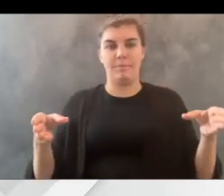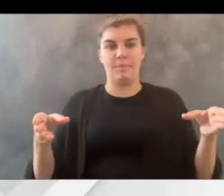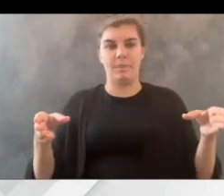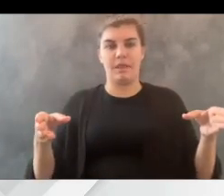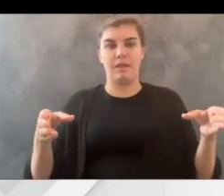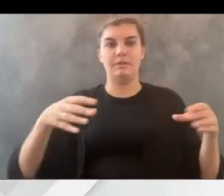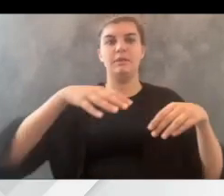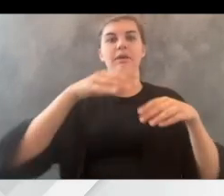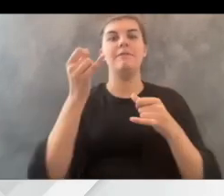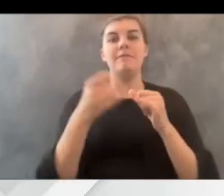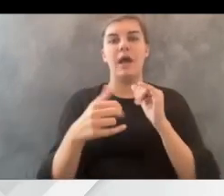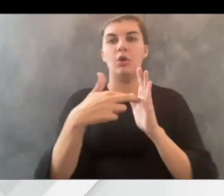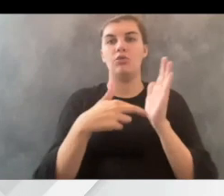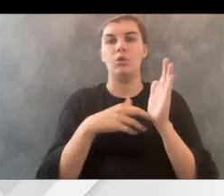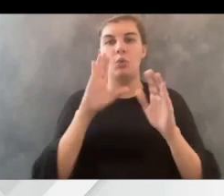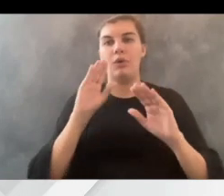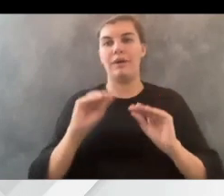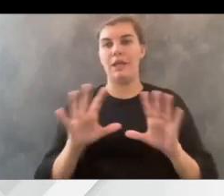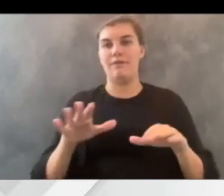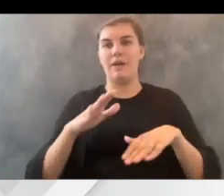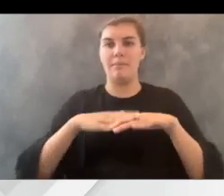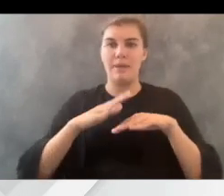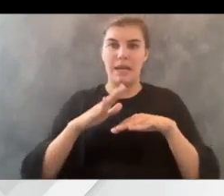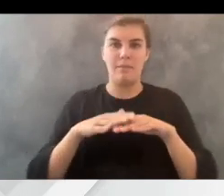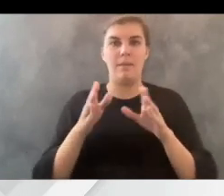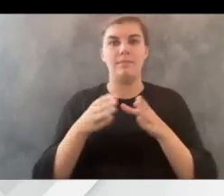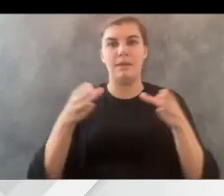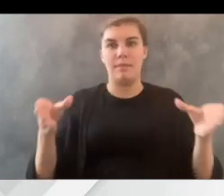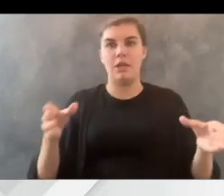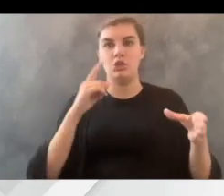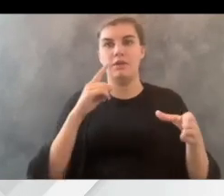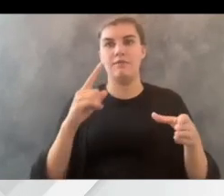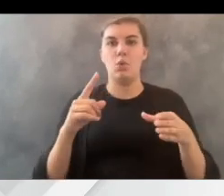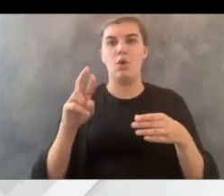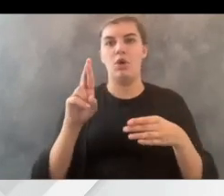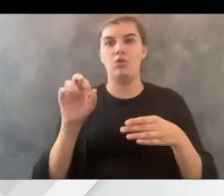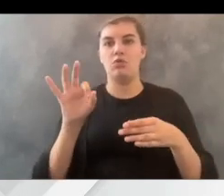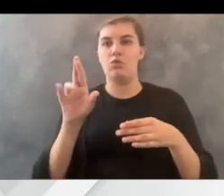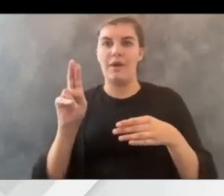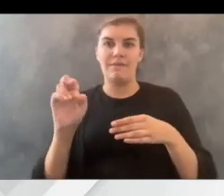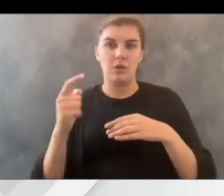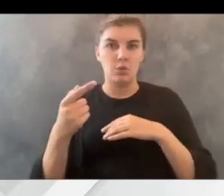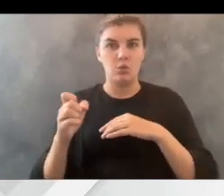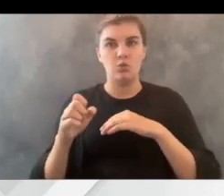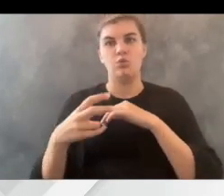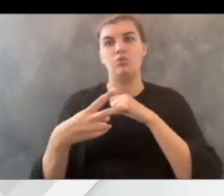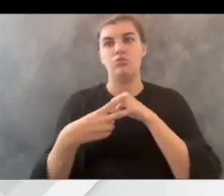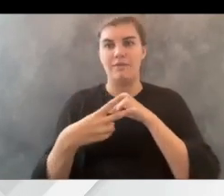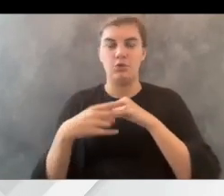rule, we clarified a minimum dimension for a refuge island that must have detectable warning surface.